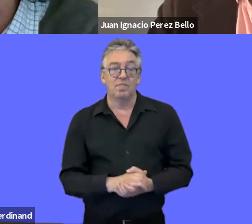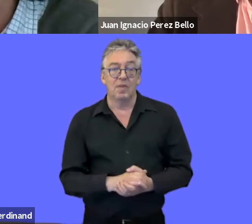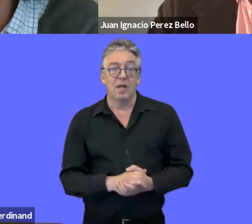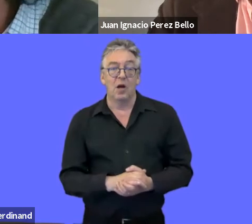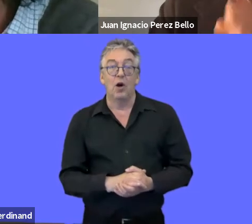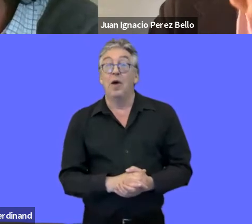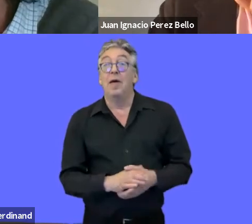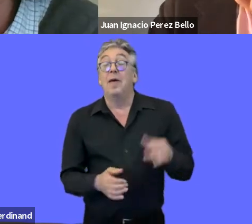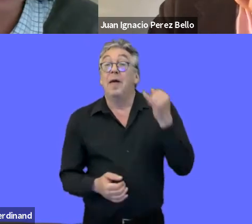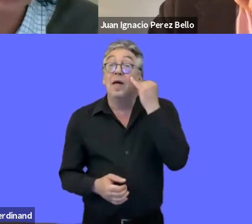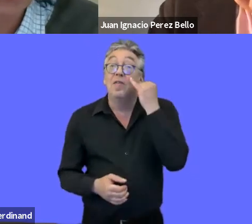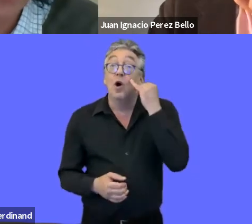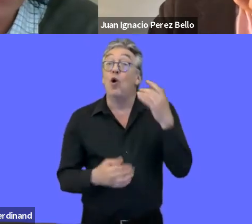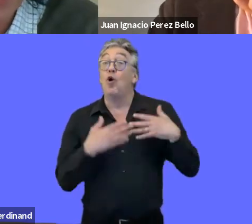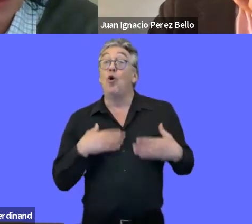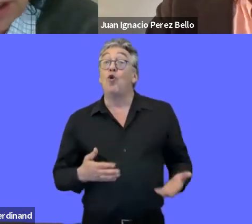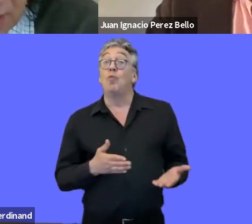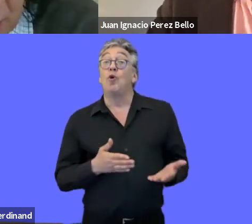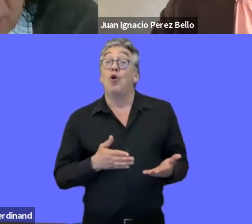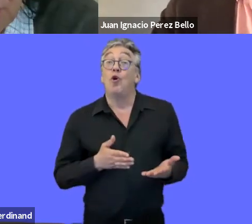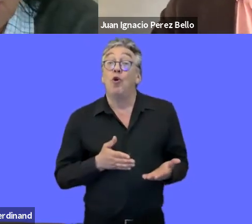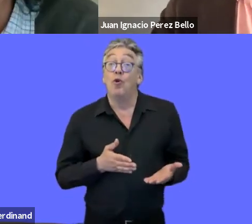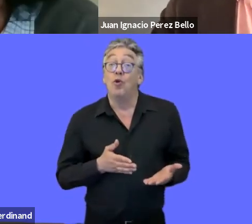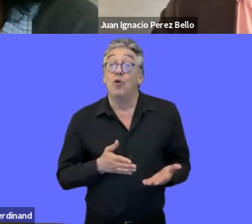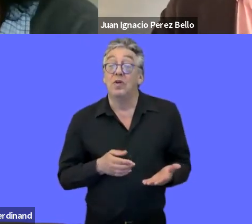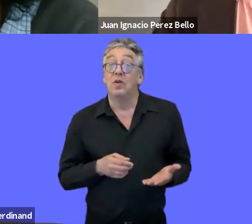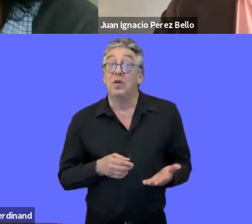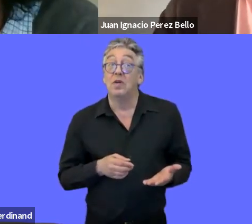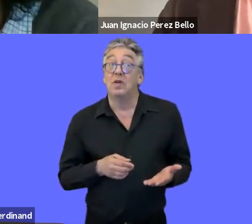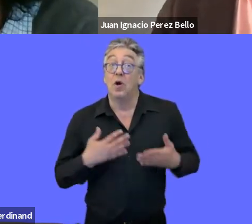in this case, for women wit disabilities.